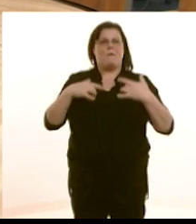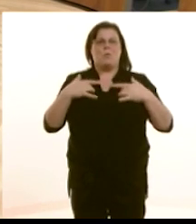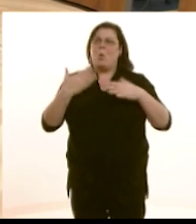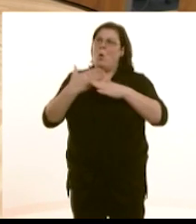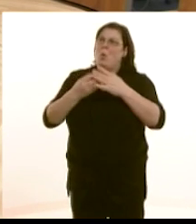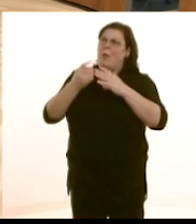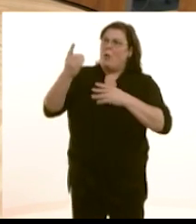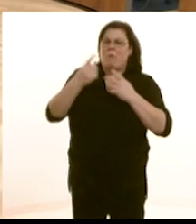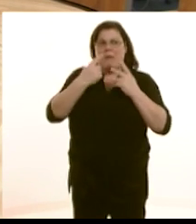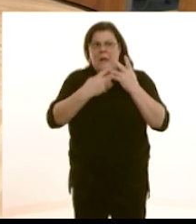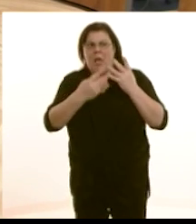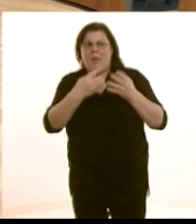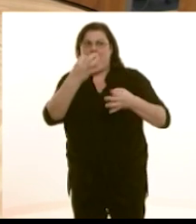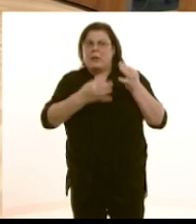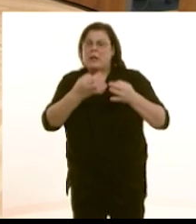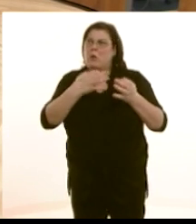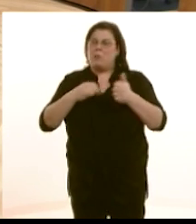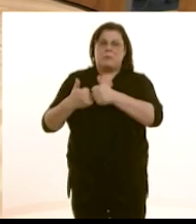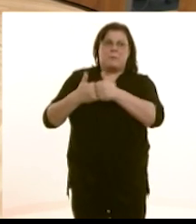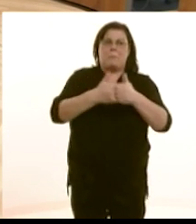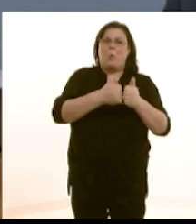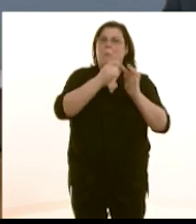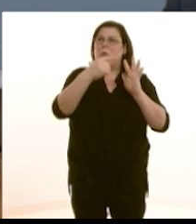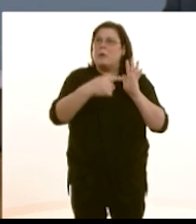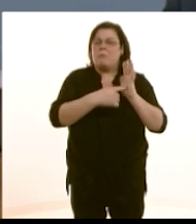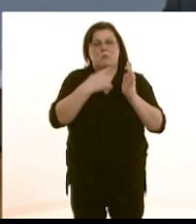to advance the cause of Port Talbot and other steelworks here in Wales, and I, too, will